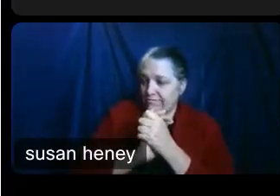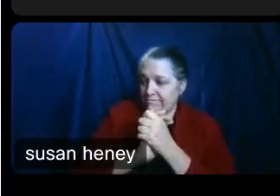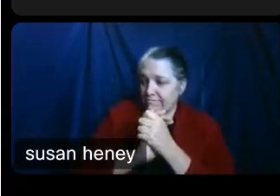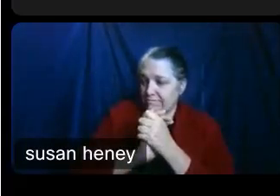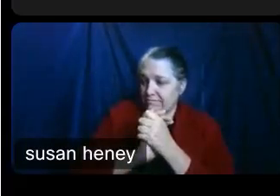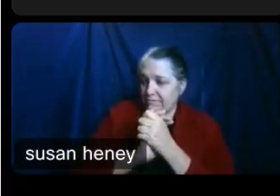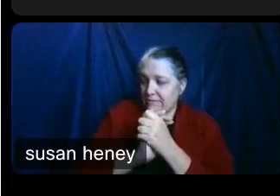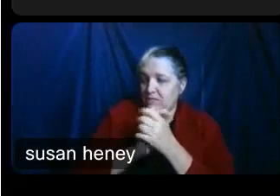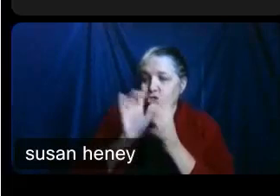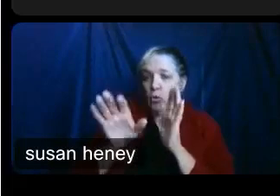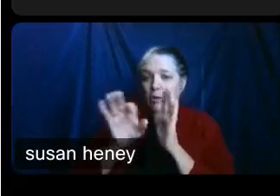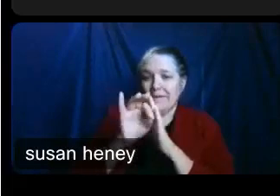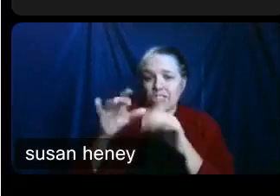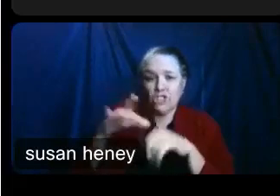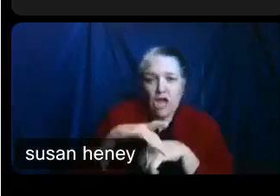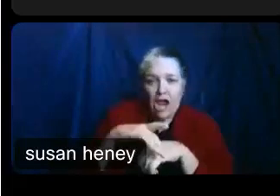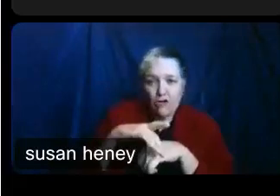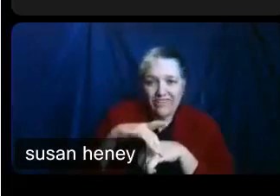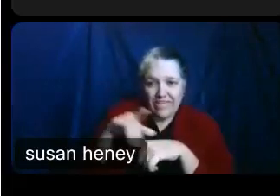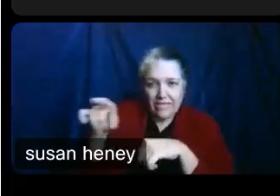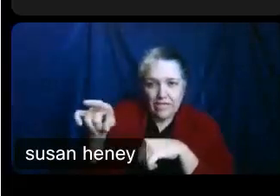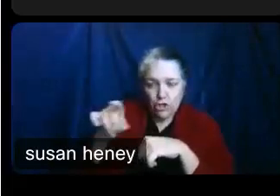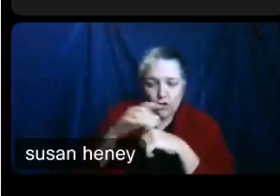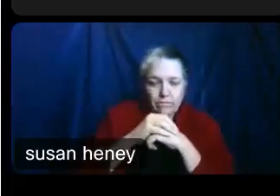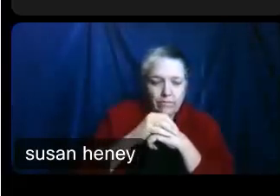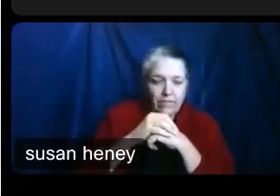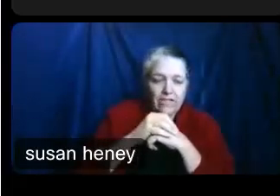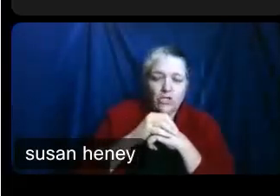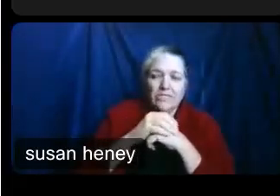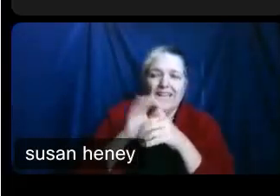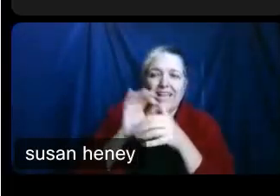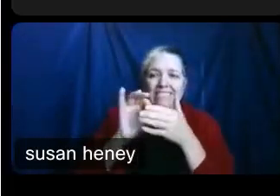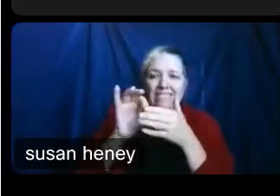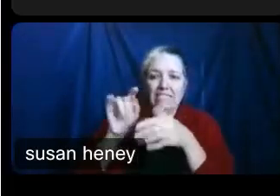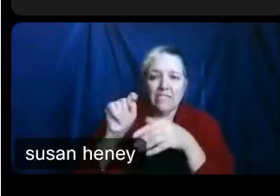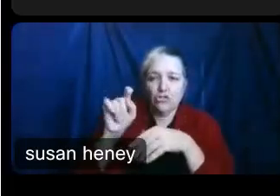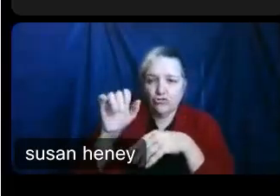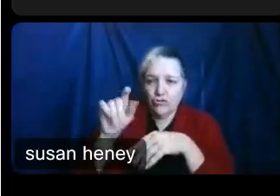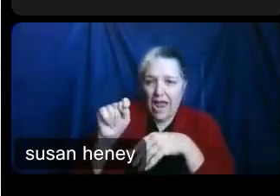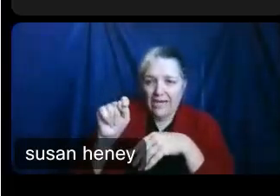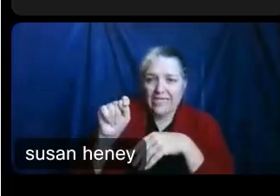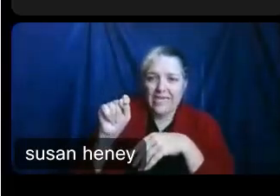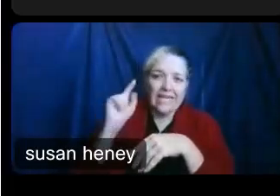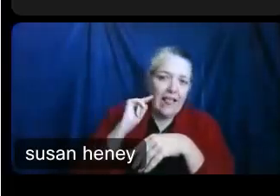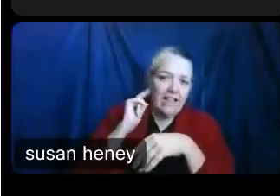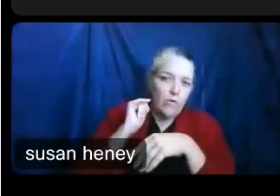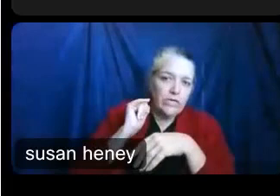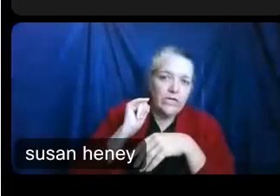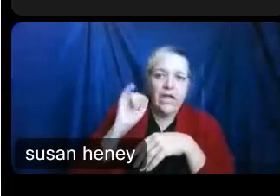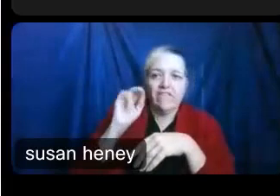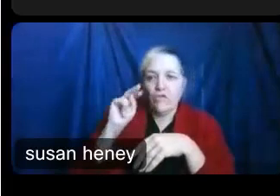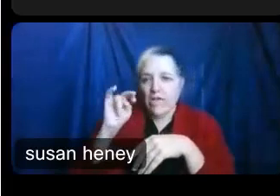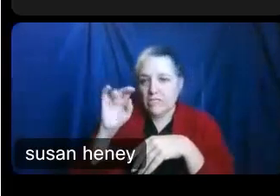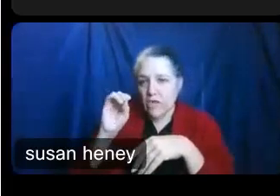your geographies. So, we would select census tract, California, Fresno County. Then all